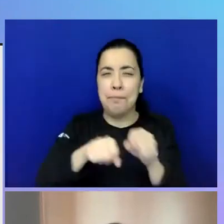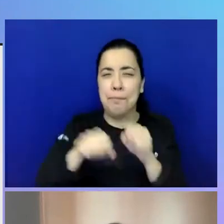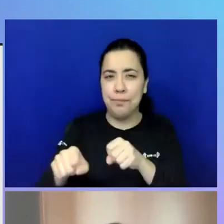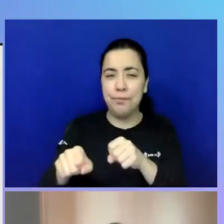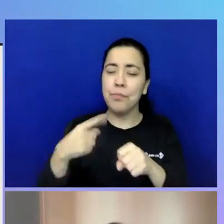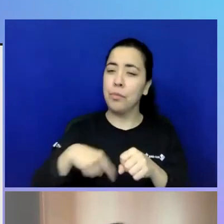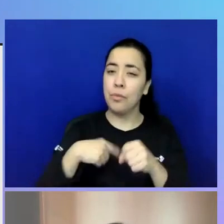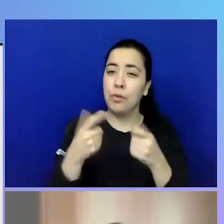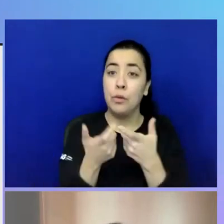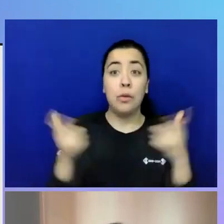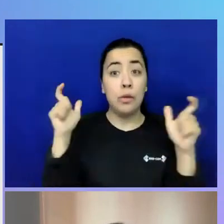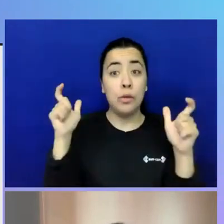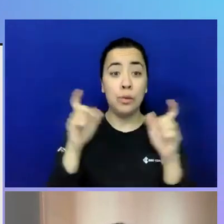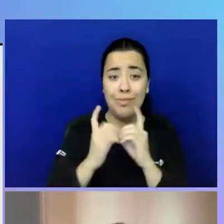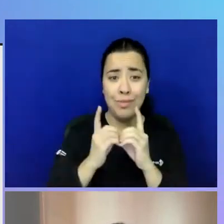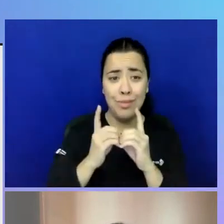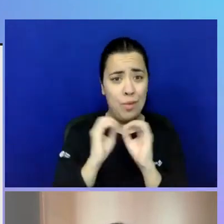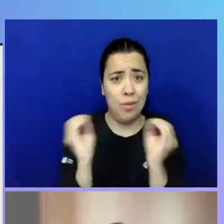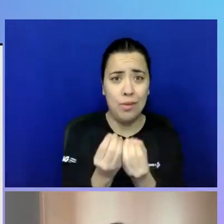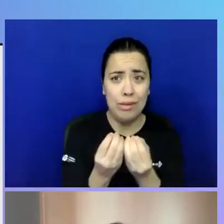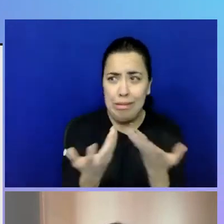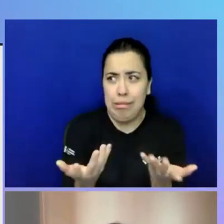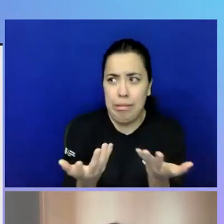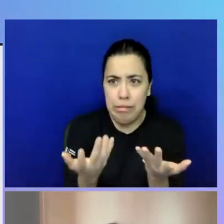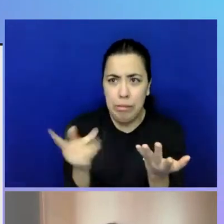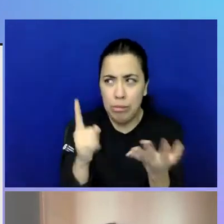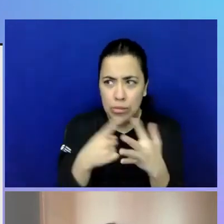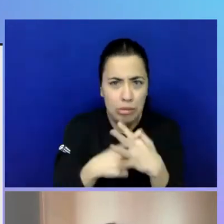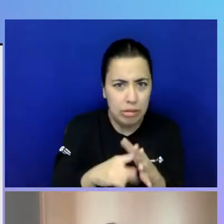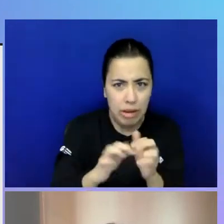heck do we do that? Where do we start? And then transition is